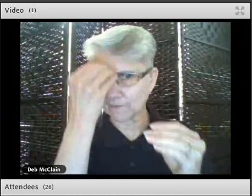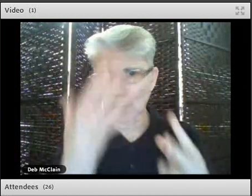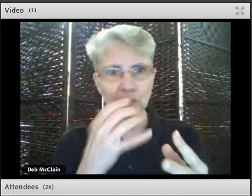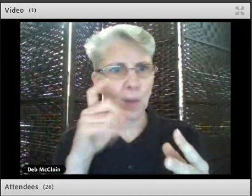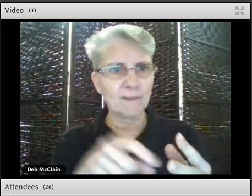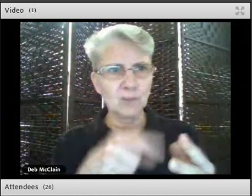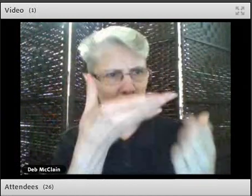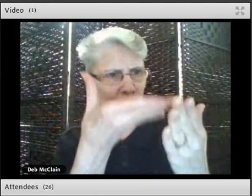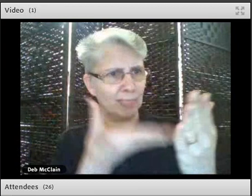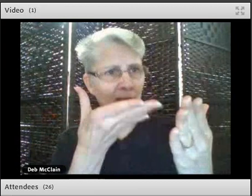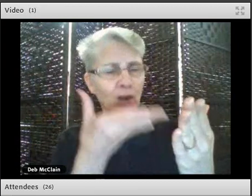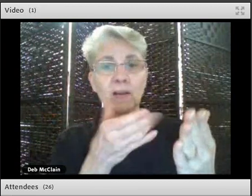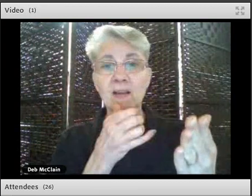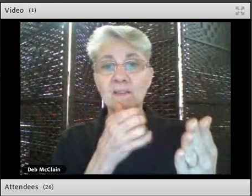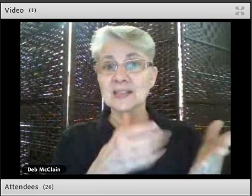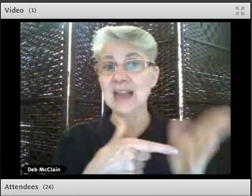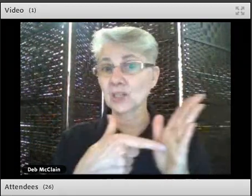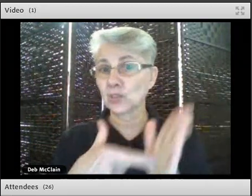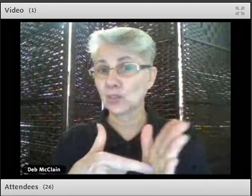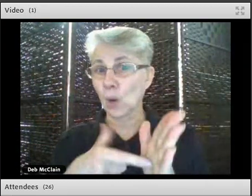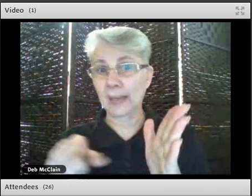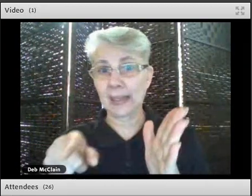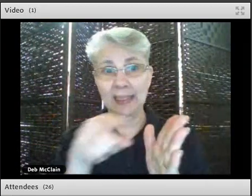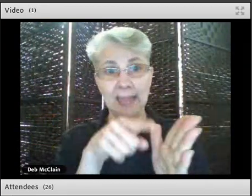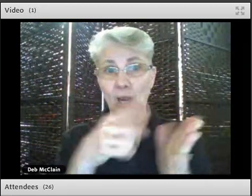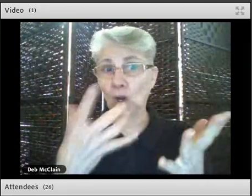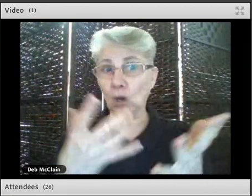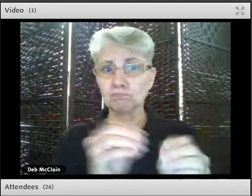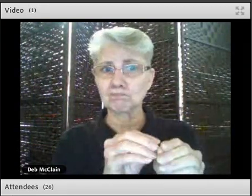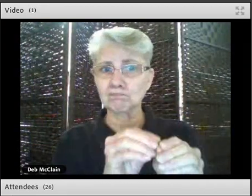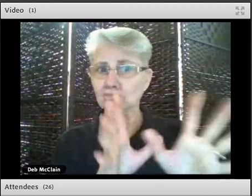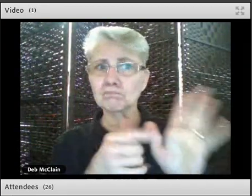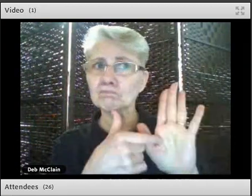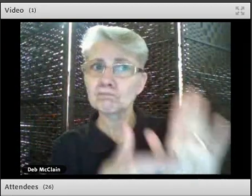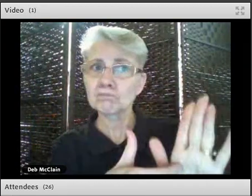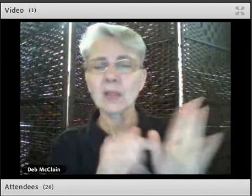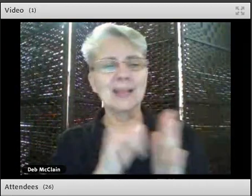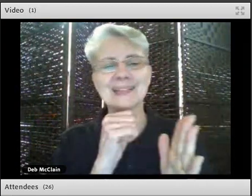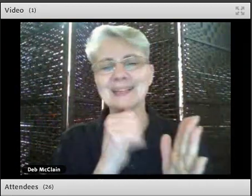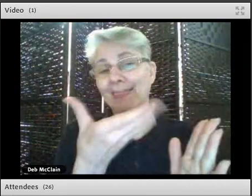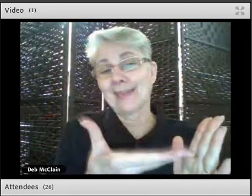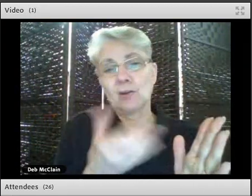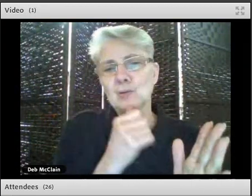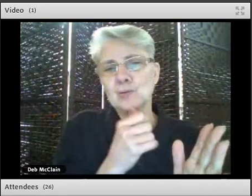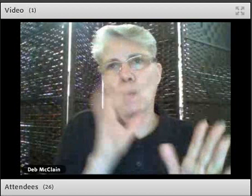File type is an easy one. It's going to be "audio file." If it's specifically only streaming,